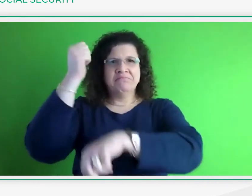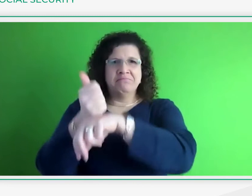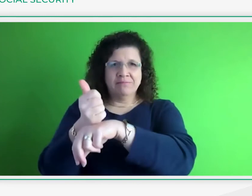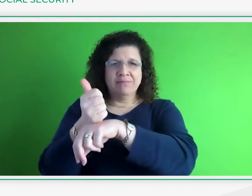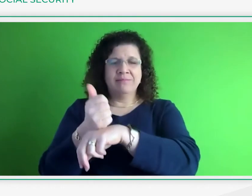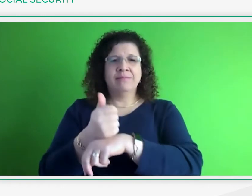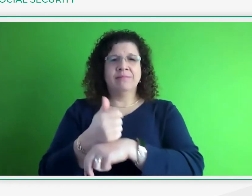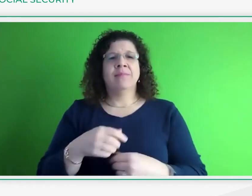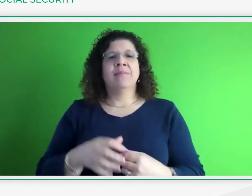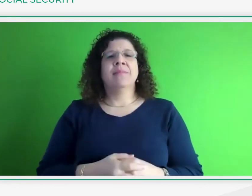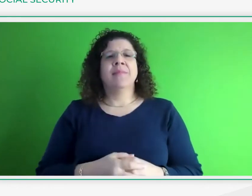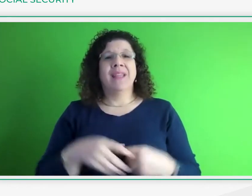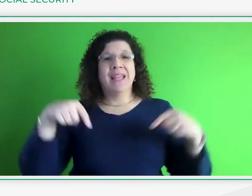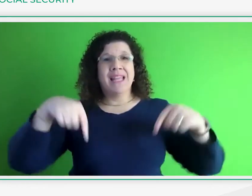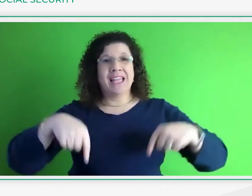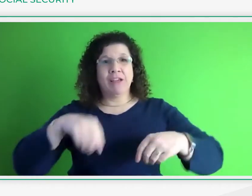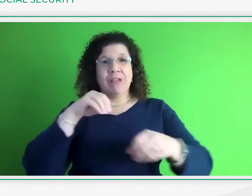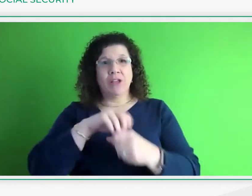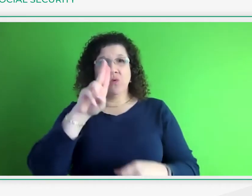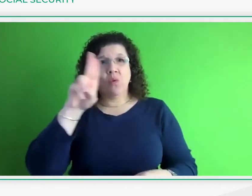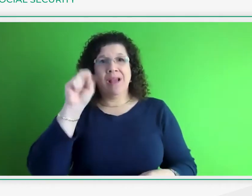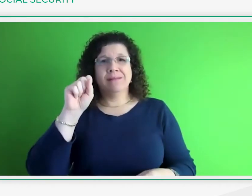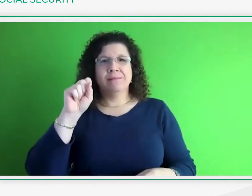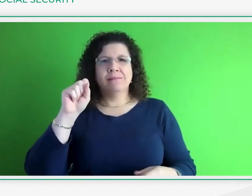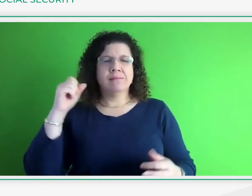He was the one that created the Social Security insurance.